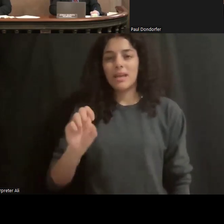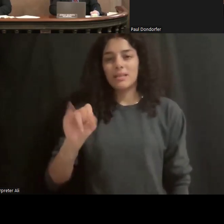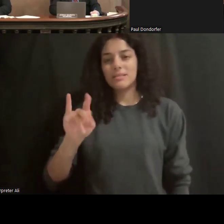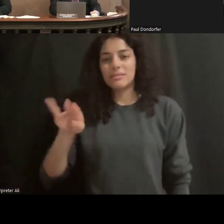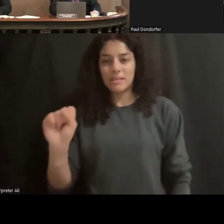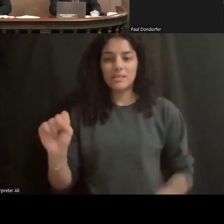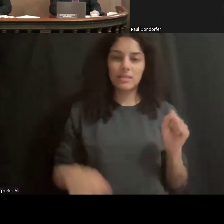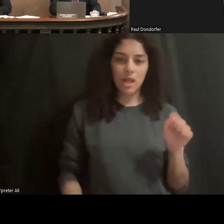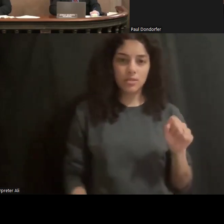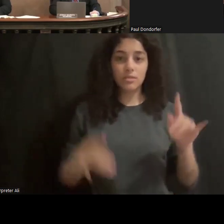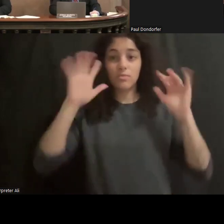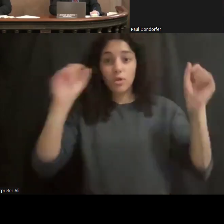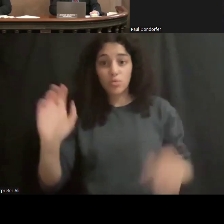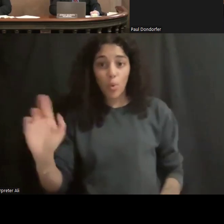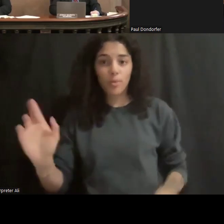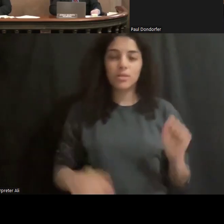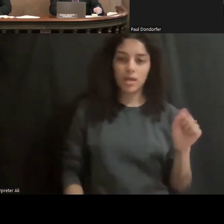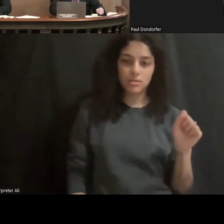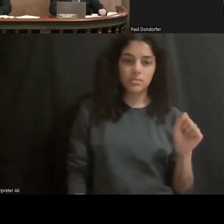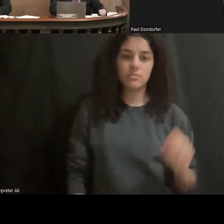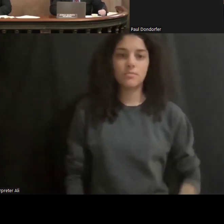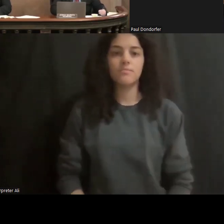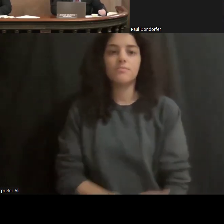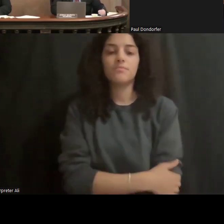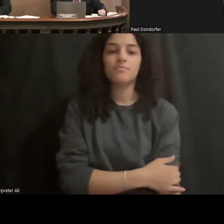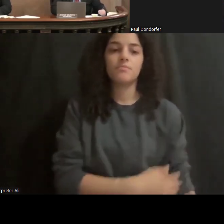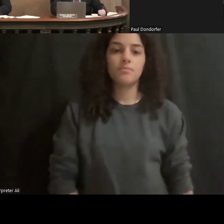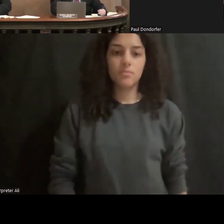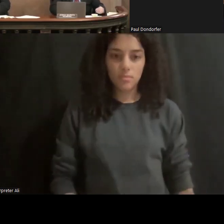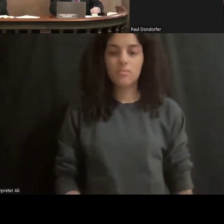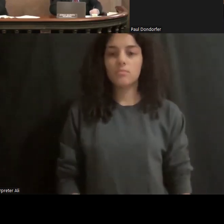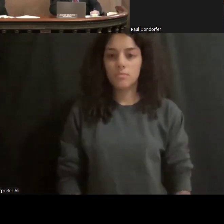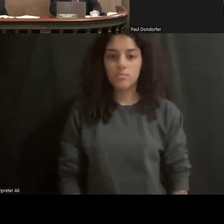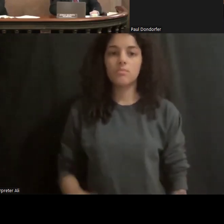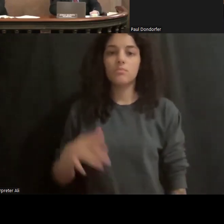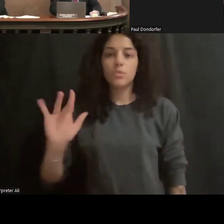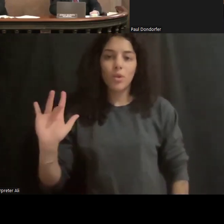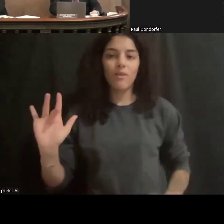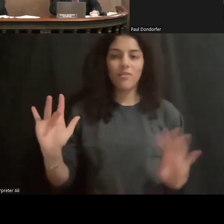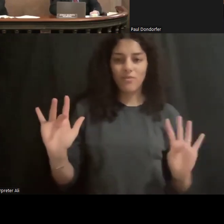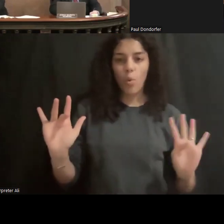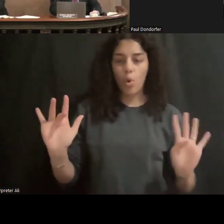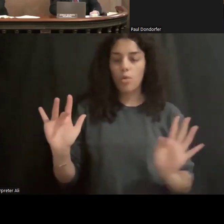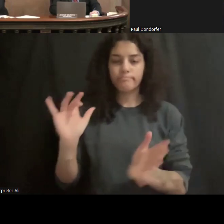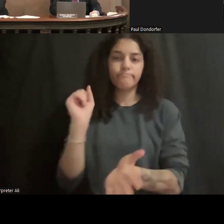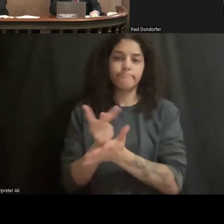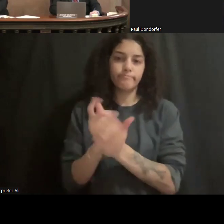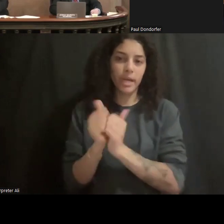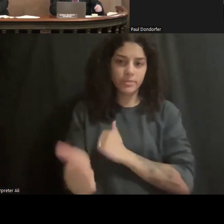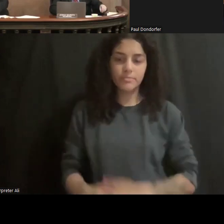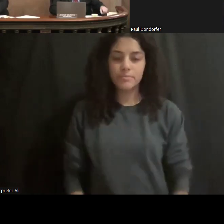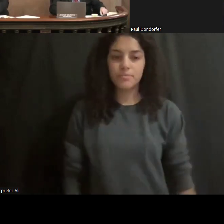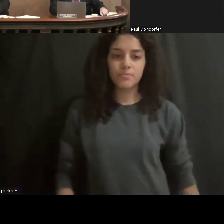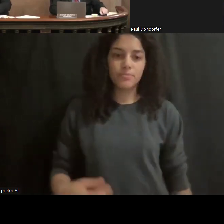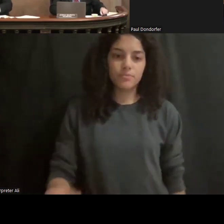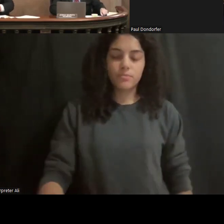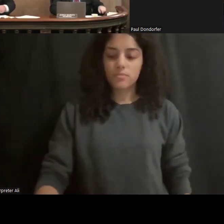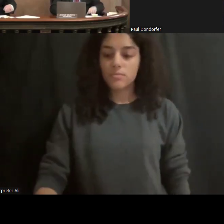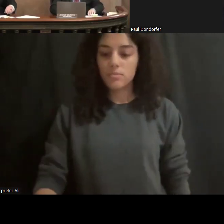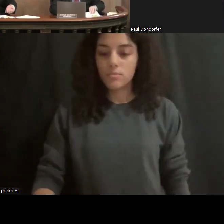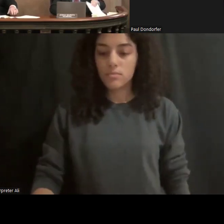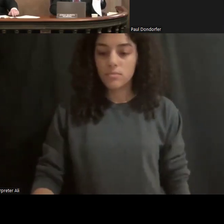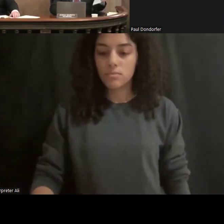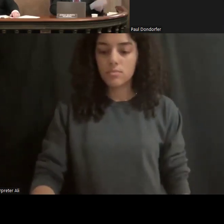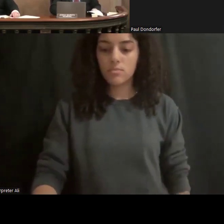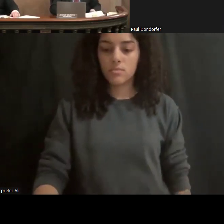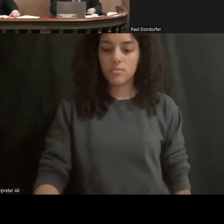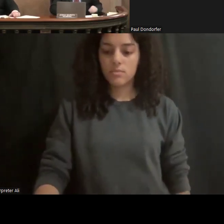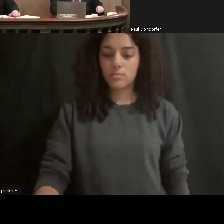votes yes President Roman yes President Roman votes yes 25 to4 resolution passes